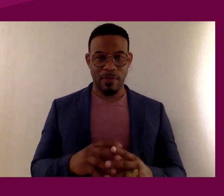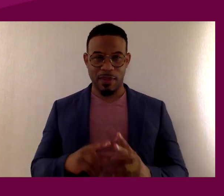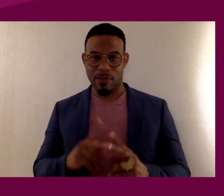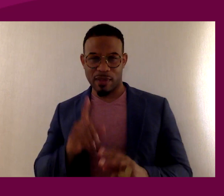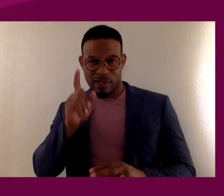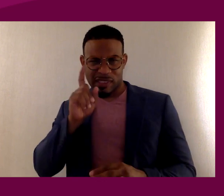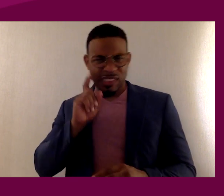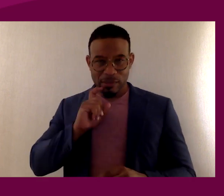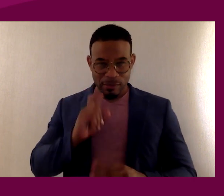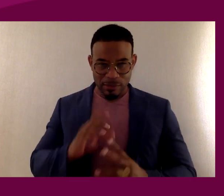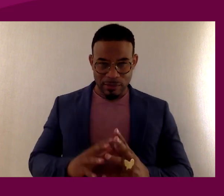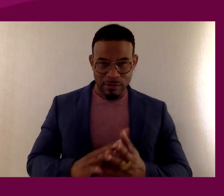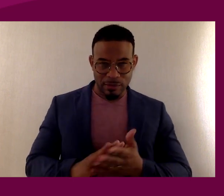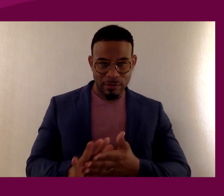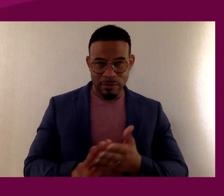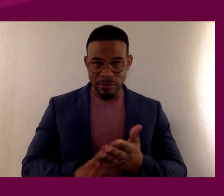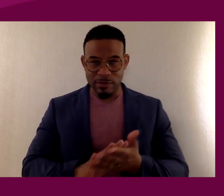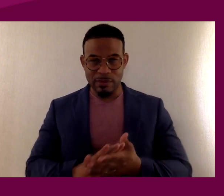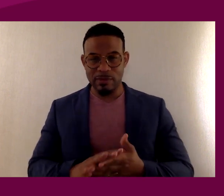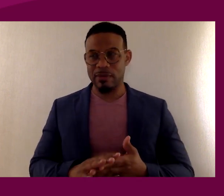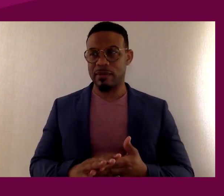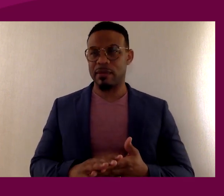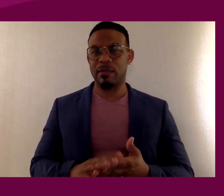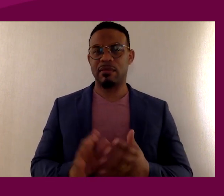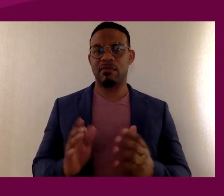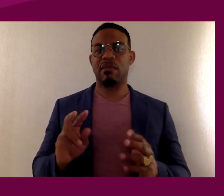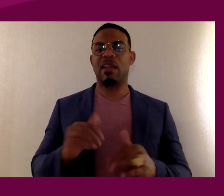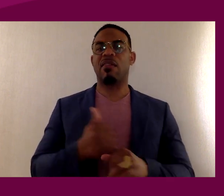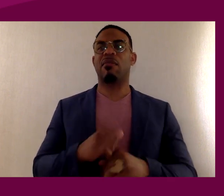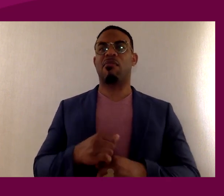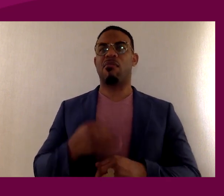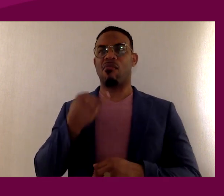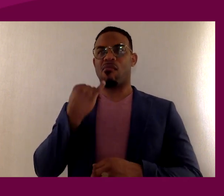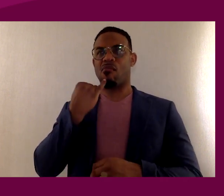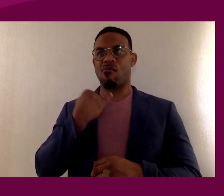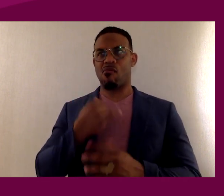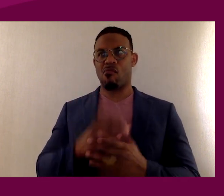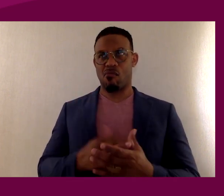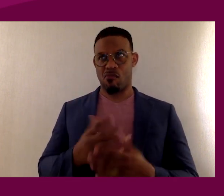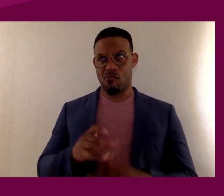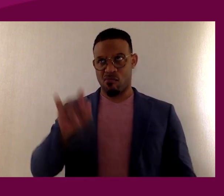very sleek looking, very sexy looking kind of wheelchairs. And everybody,